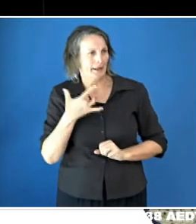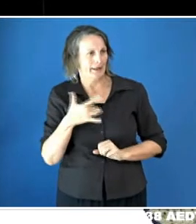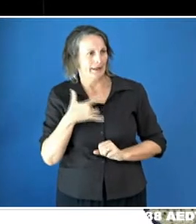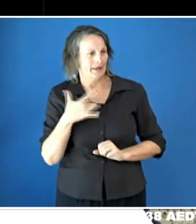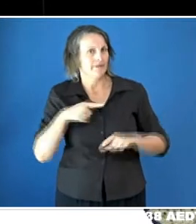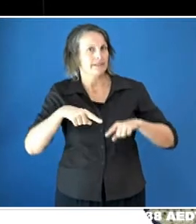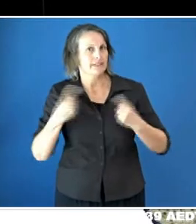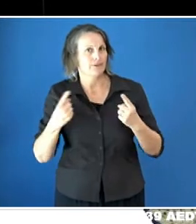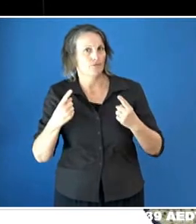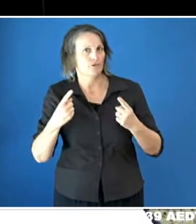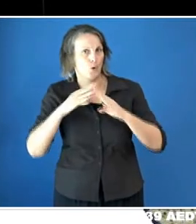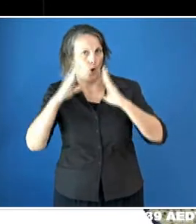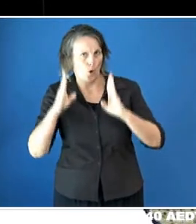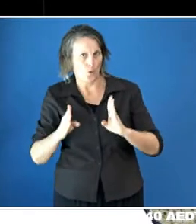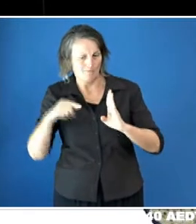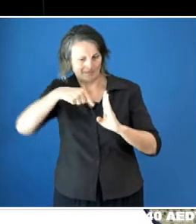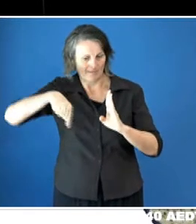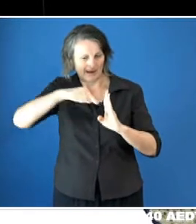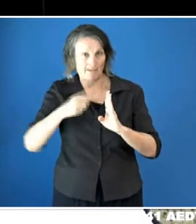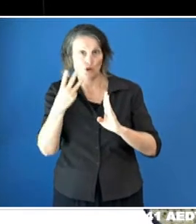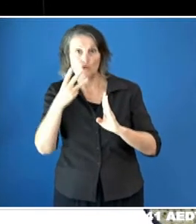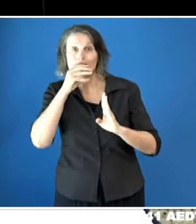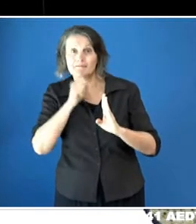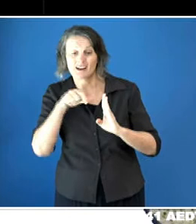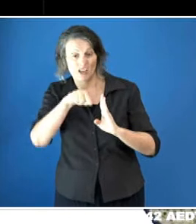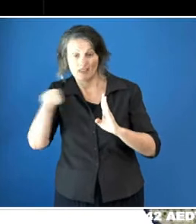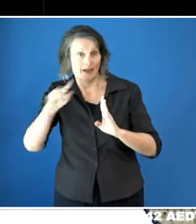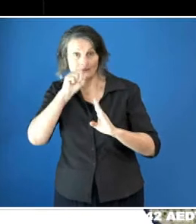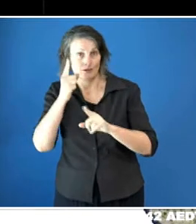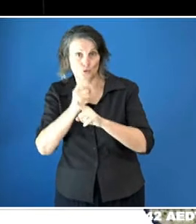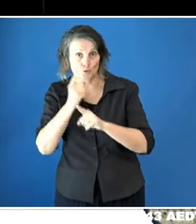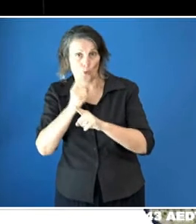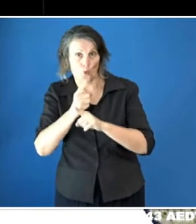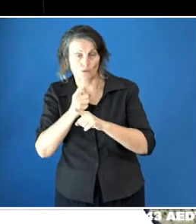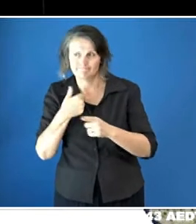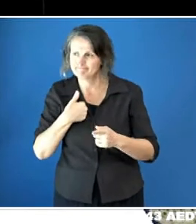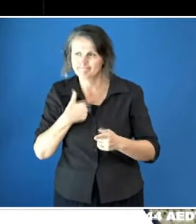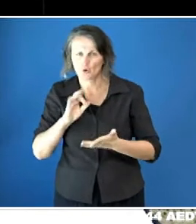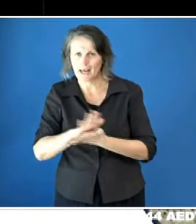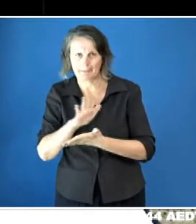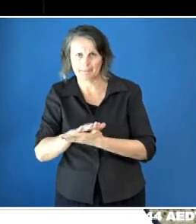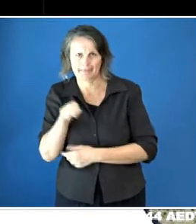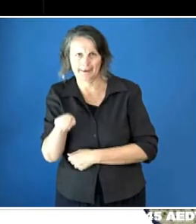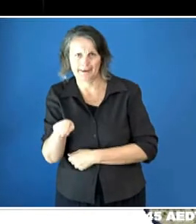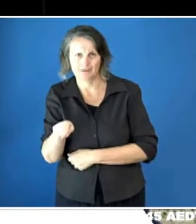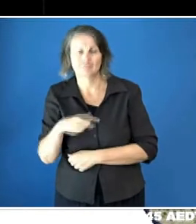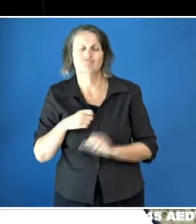with three men -- MS CRAWFORD: Yes. MS EASTMAN: -- who didn't talk and you were not very happy with that. MS CRAWFORD: No.